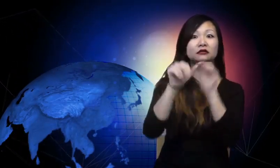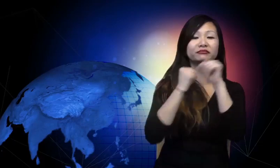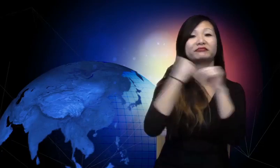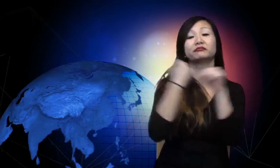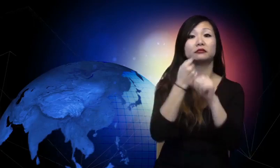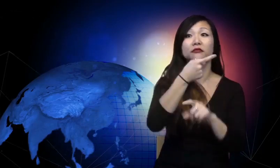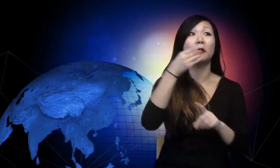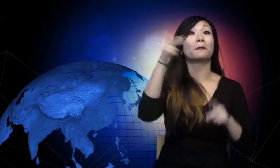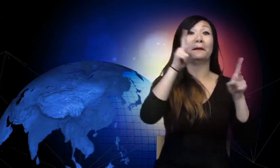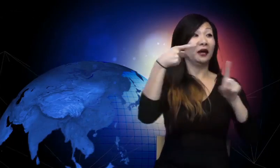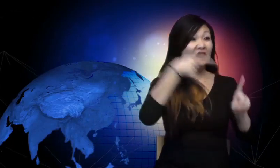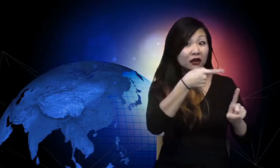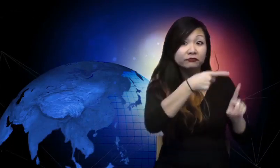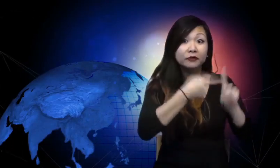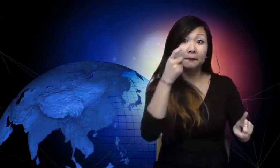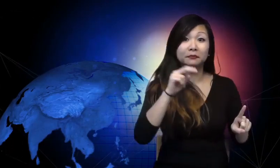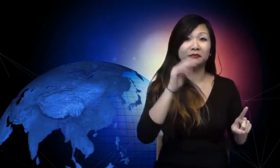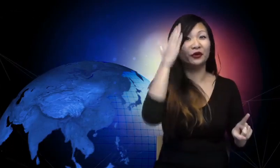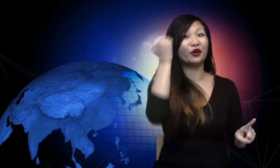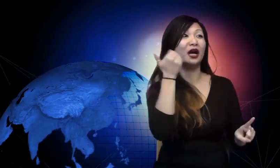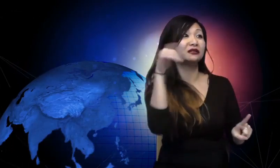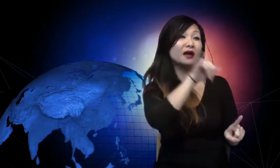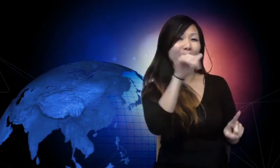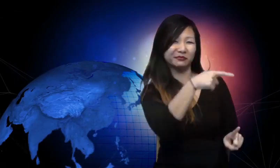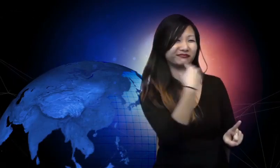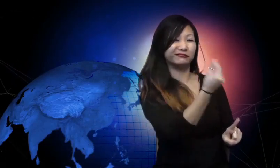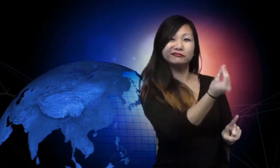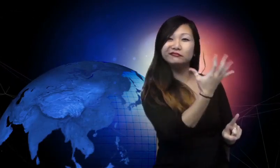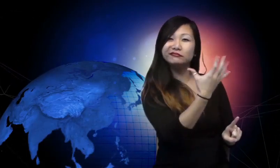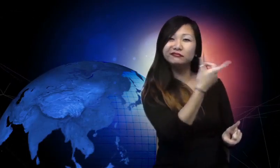The next thing you know, everyone was on me asking if I was from there